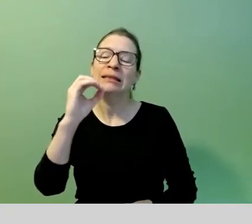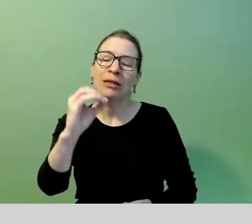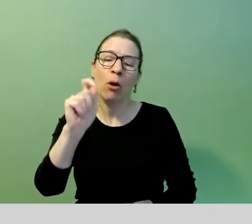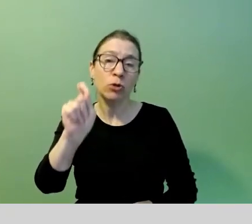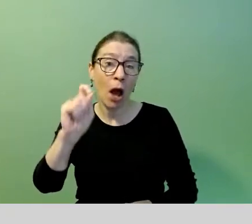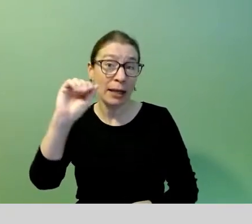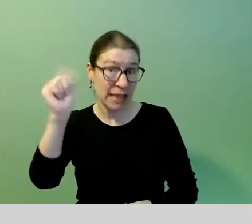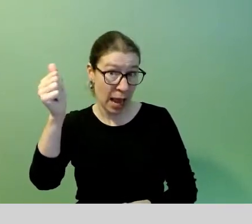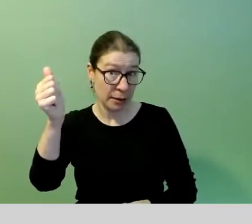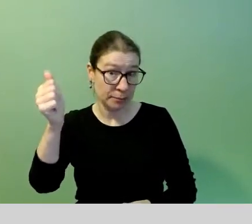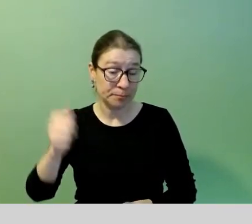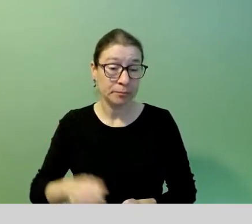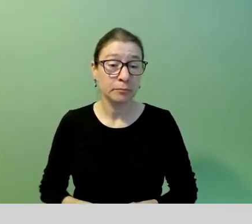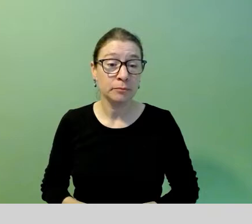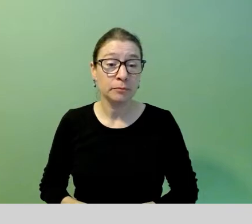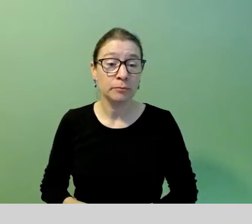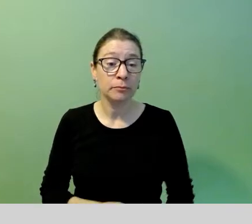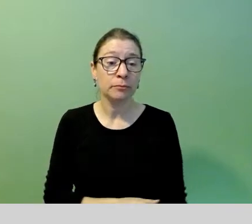That gets us ready for starting on our new game.